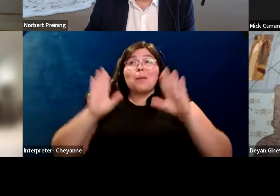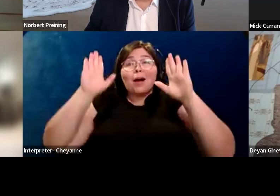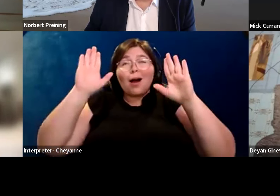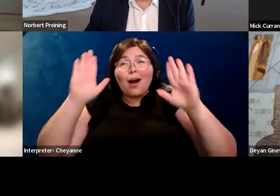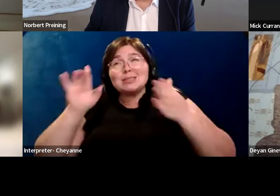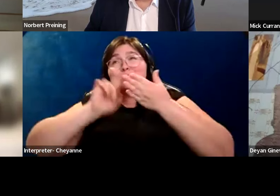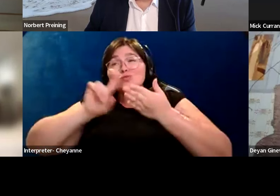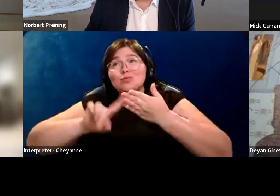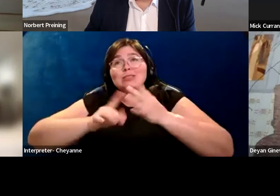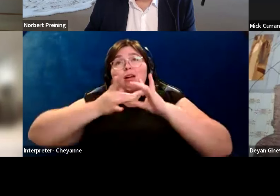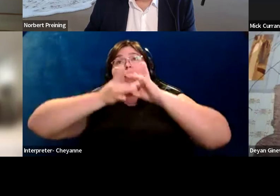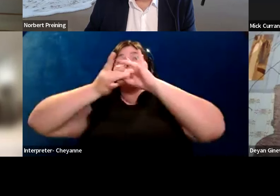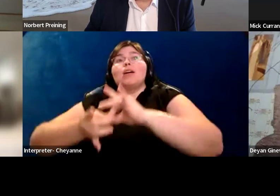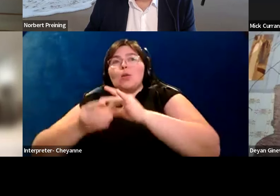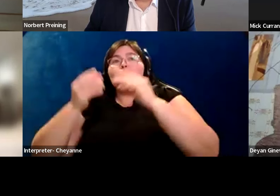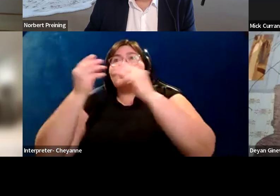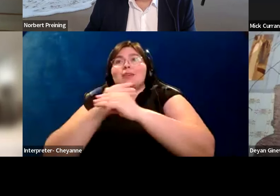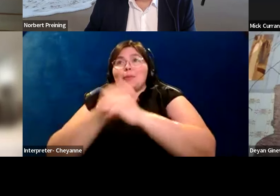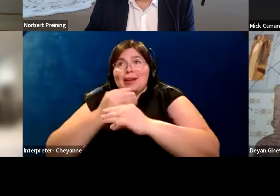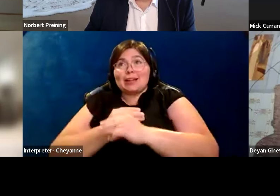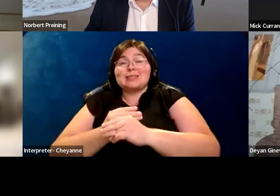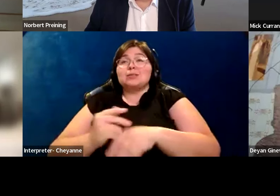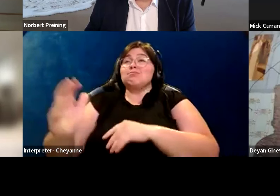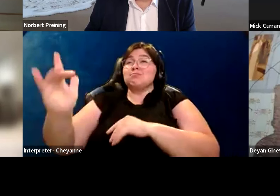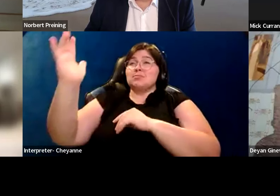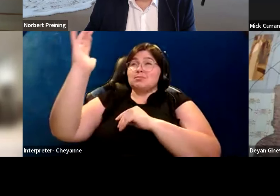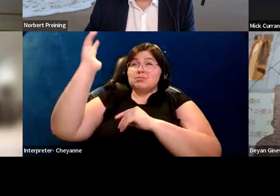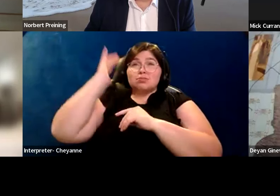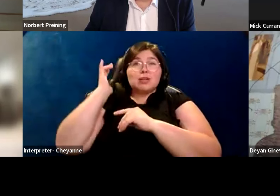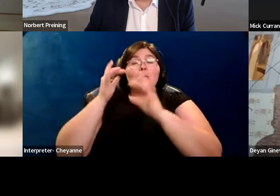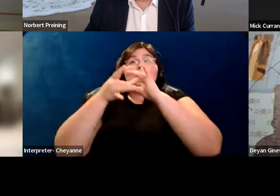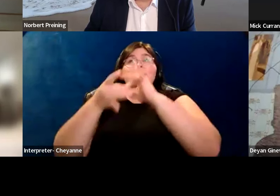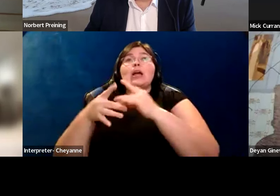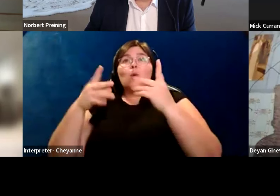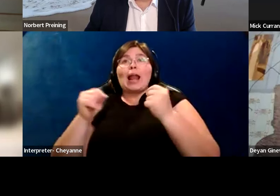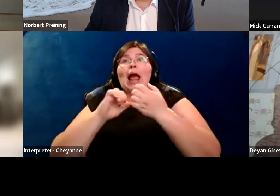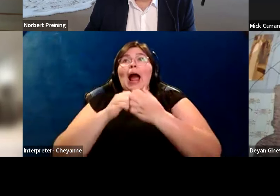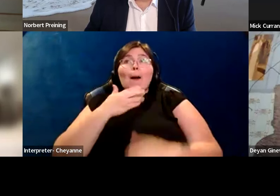into mathematics, which goes back a long way in terms of how best to speak,